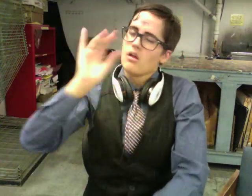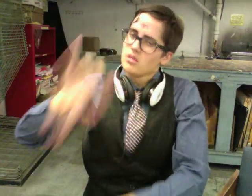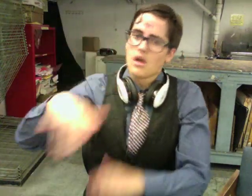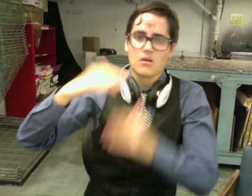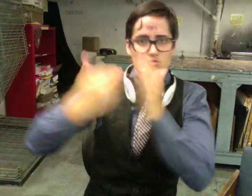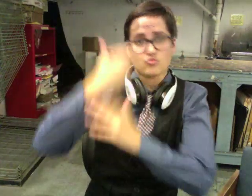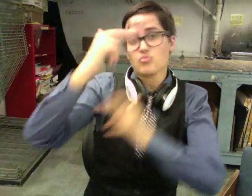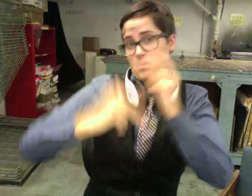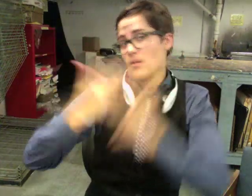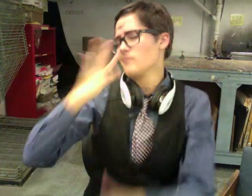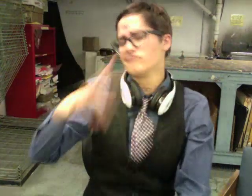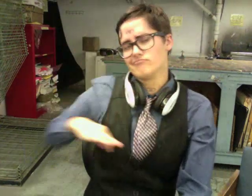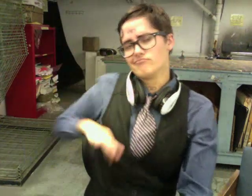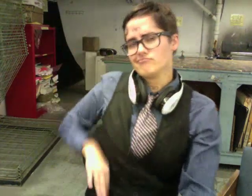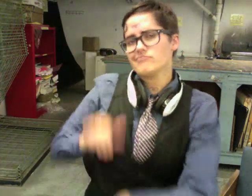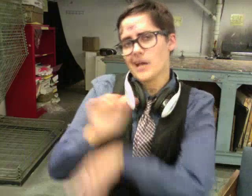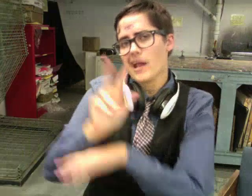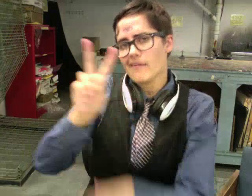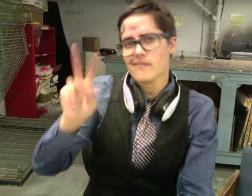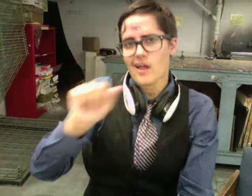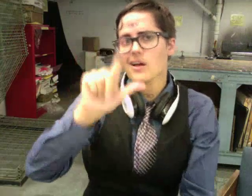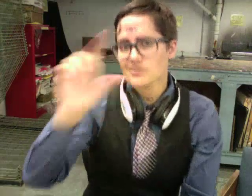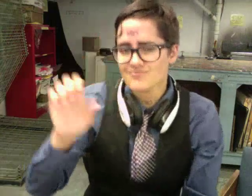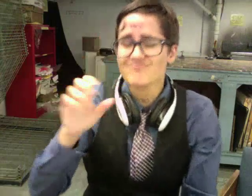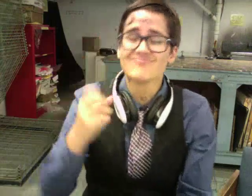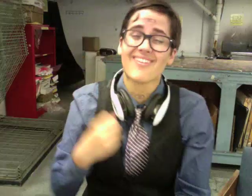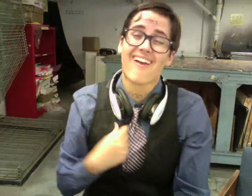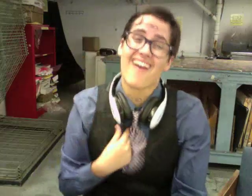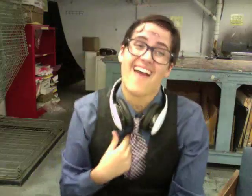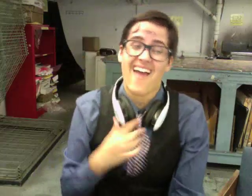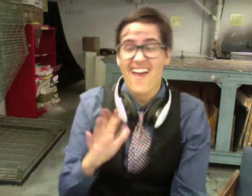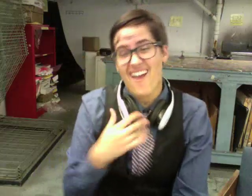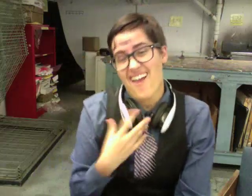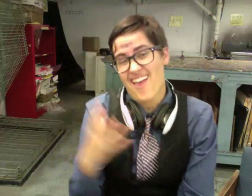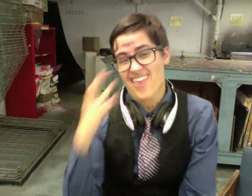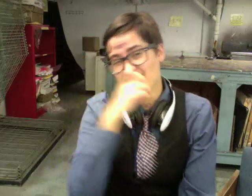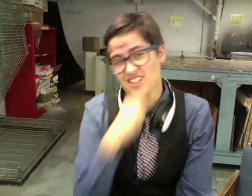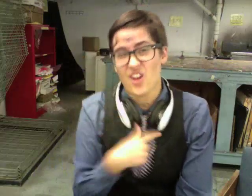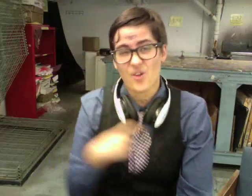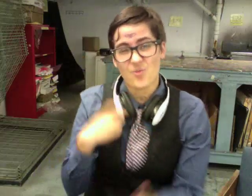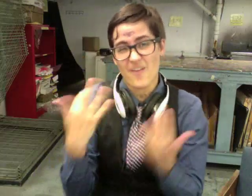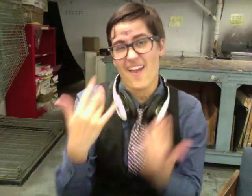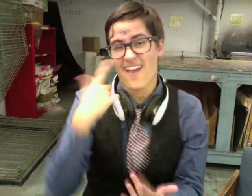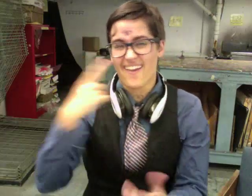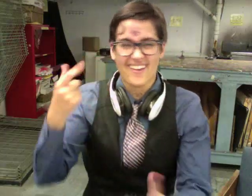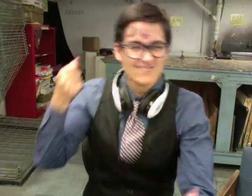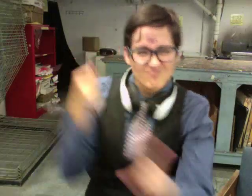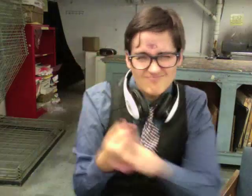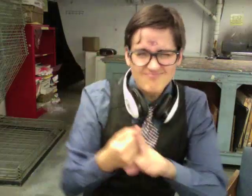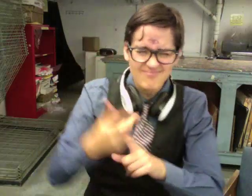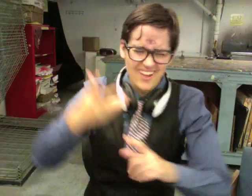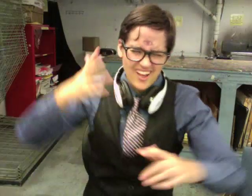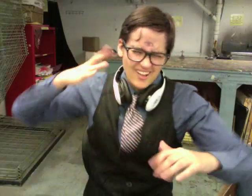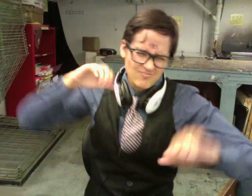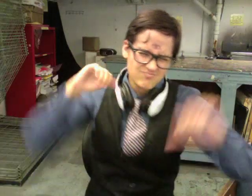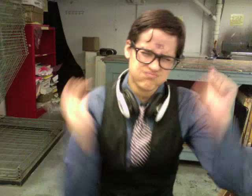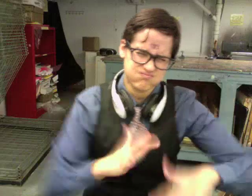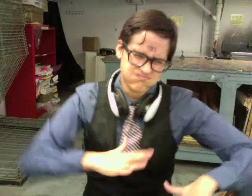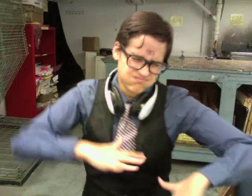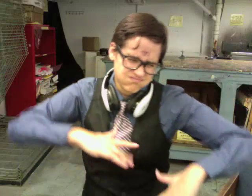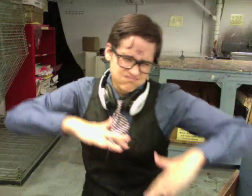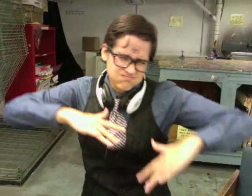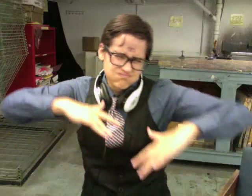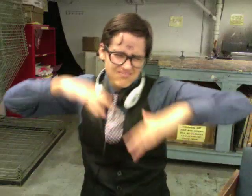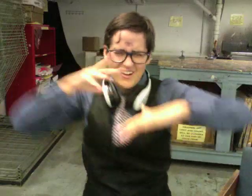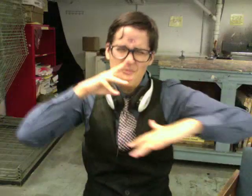Vale nonetheless. Maybe wait until a flash flood and then head down there for the full